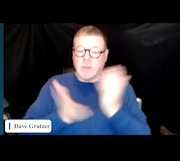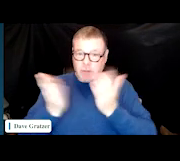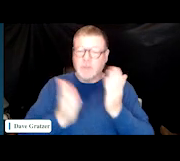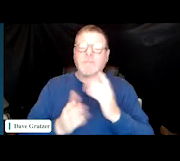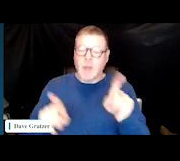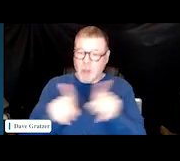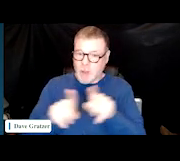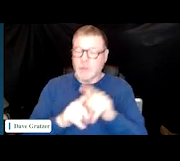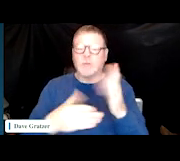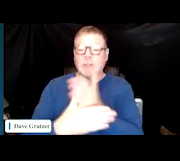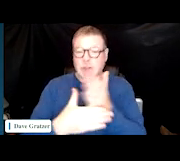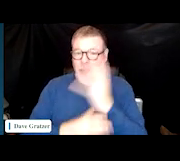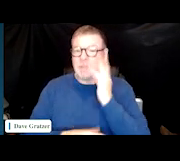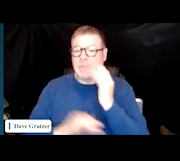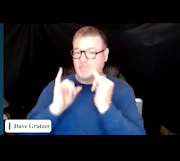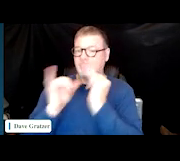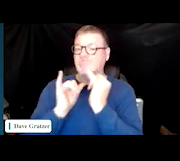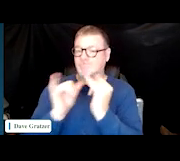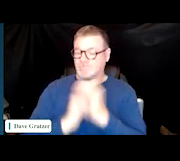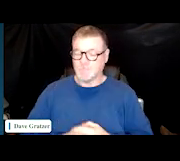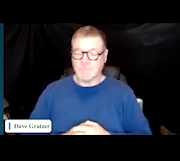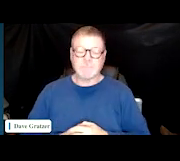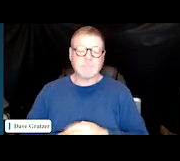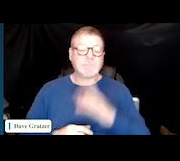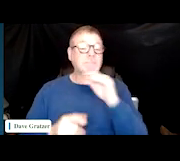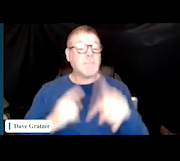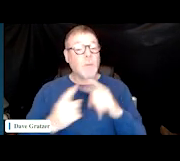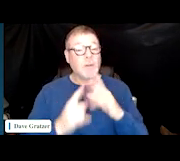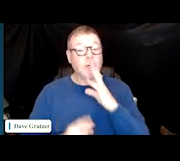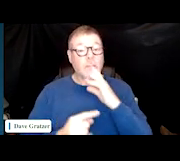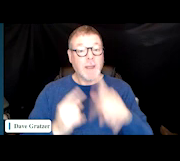also a shared experience. Similarly, when we're talking about people who provide